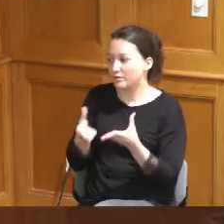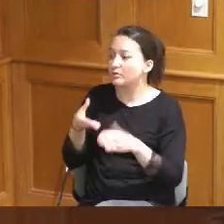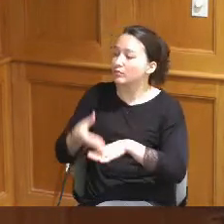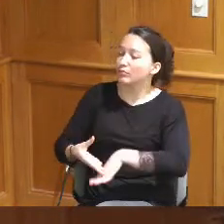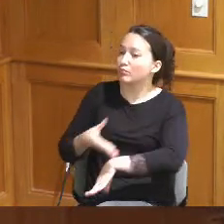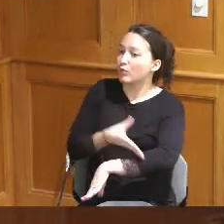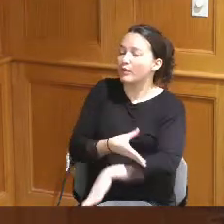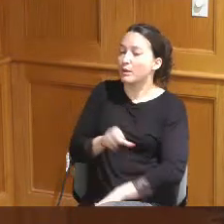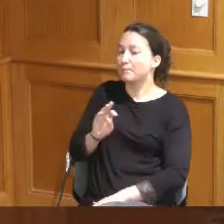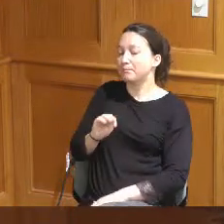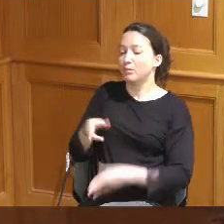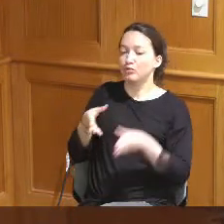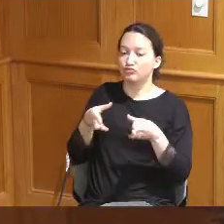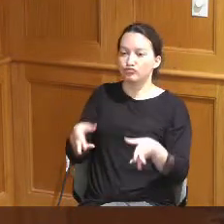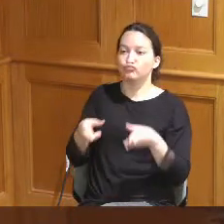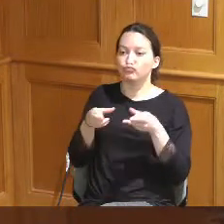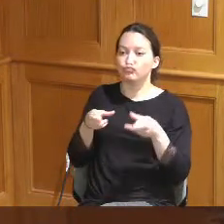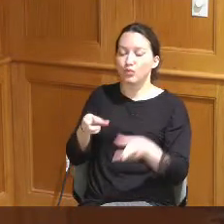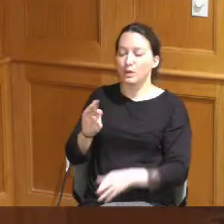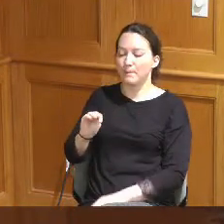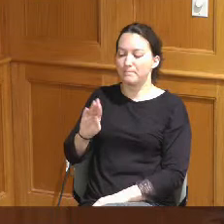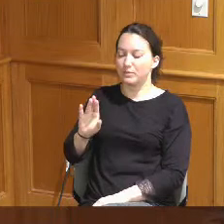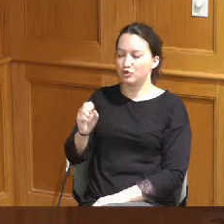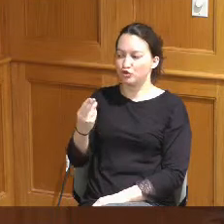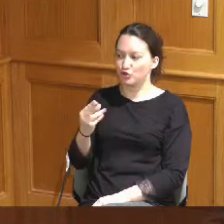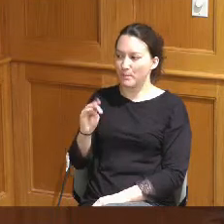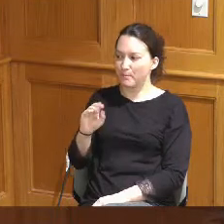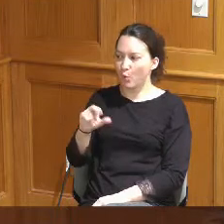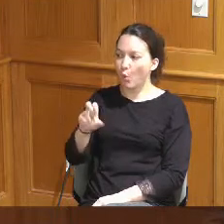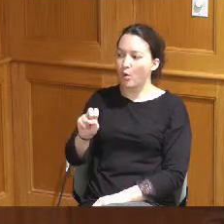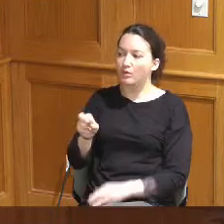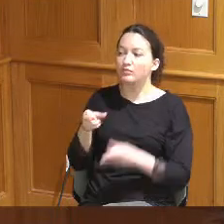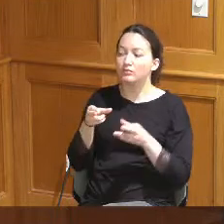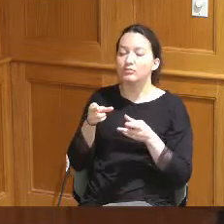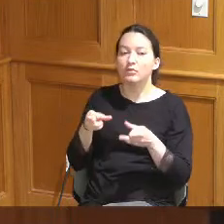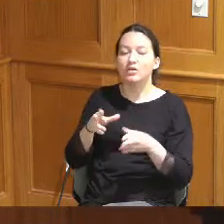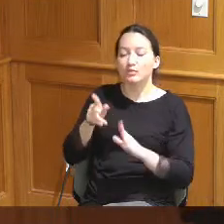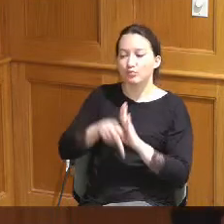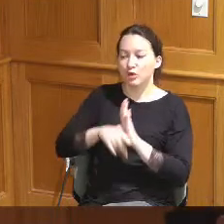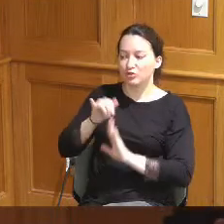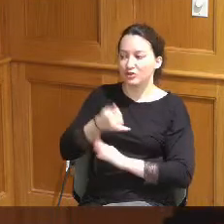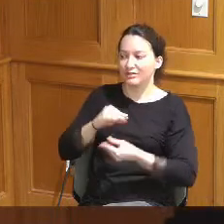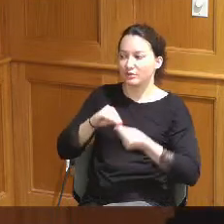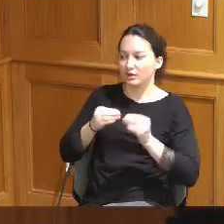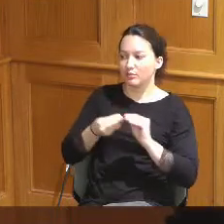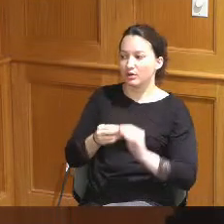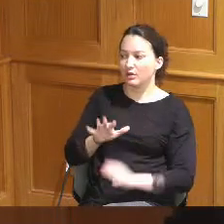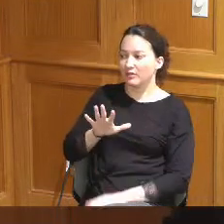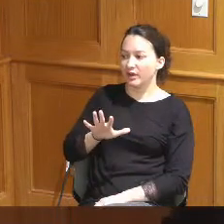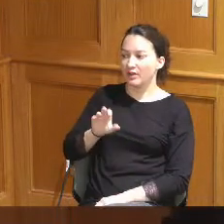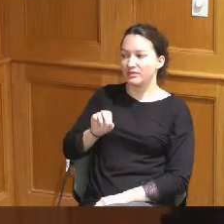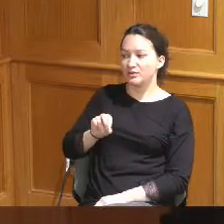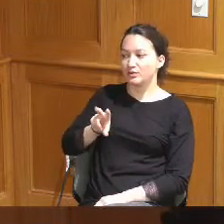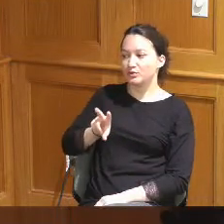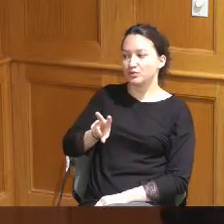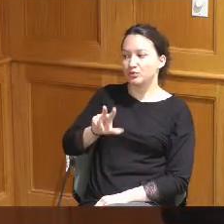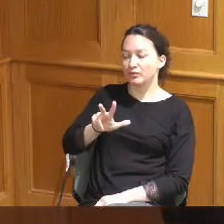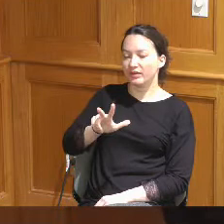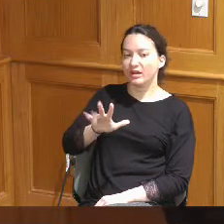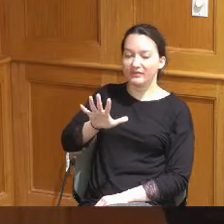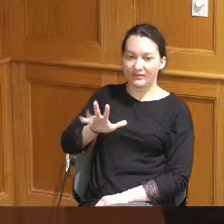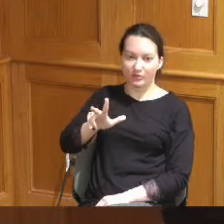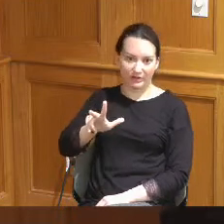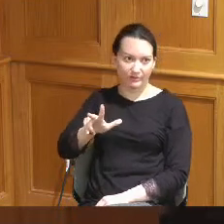much more Road in Hamilton County that's probably 502-303 this is in Columbia Township we advertised